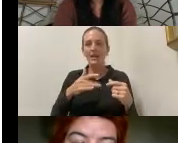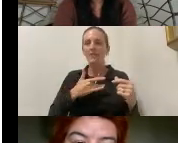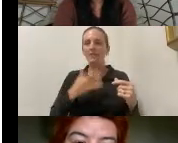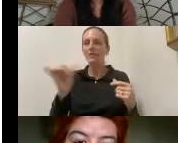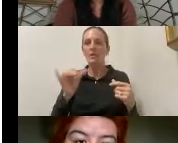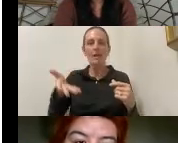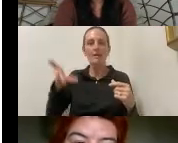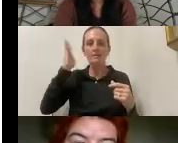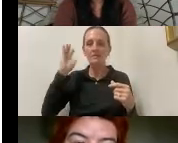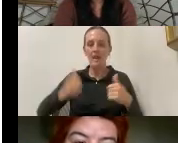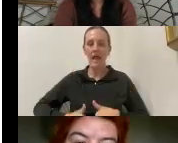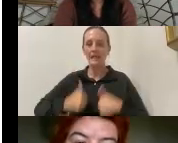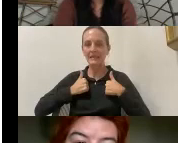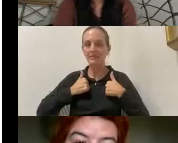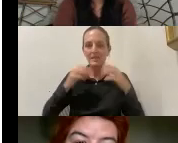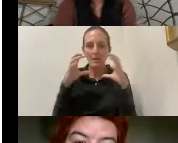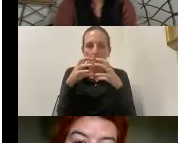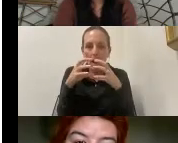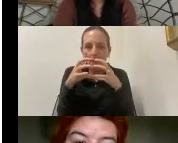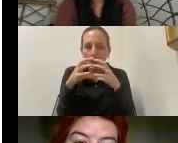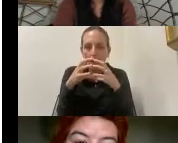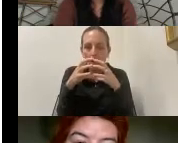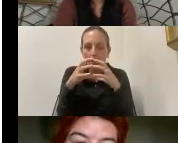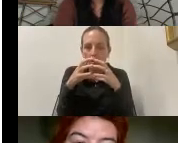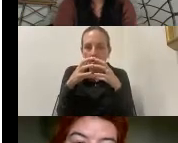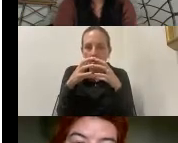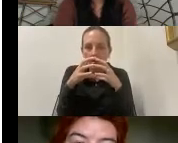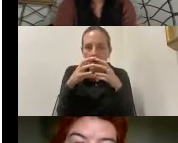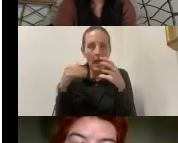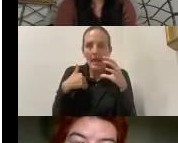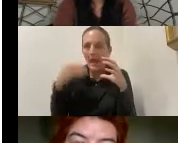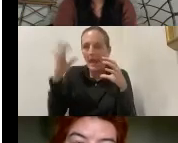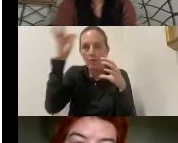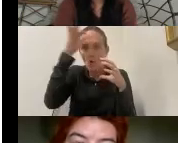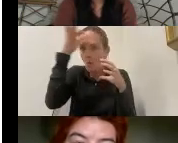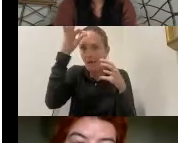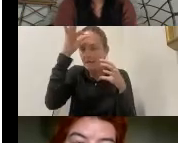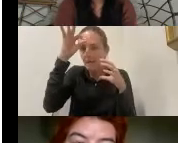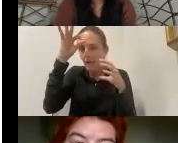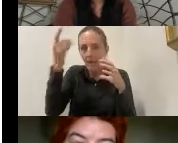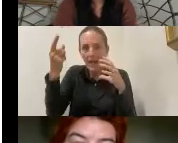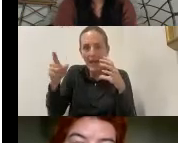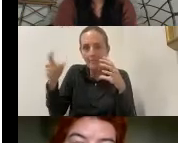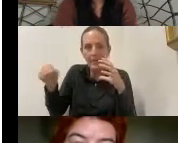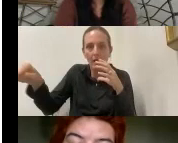I had no idea. So like experiencing the other communities helped me see, like get actual examples on